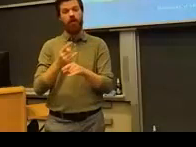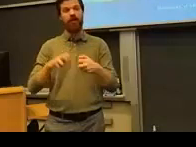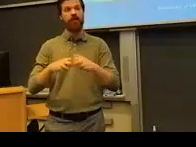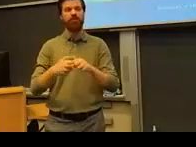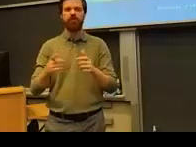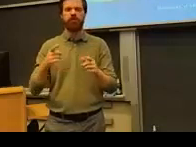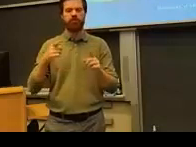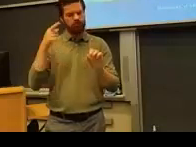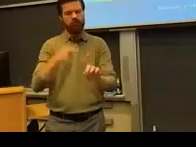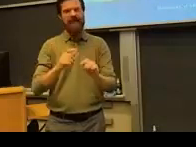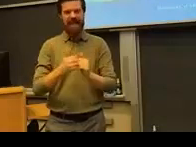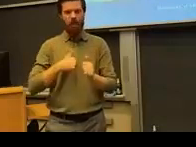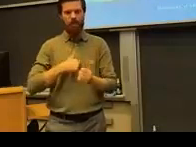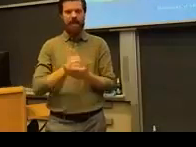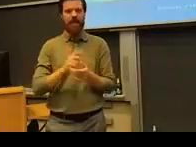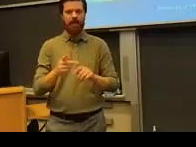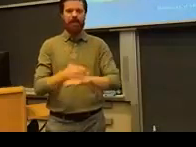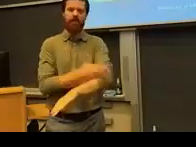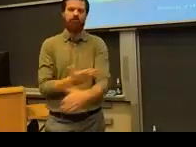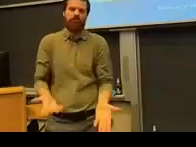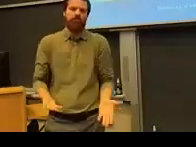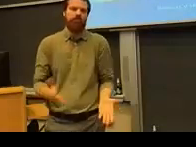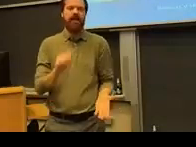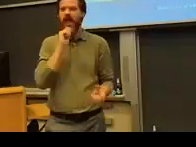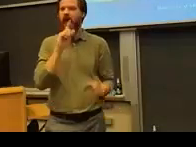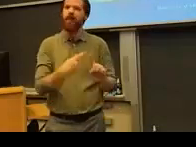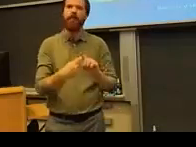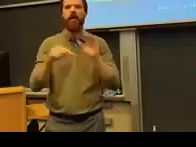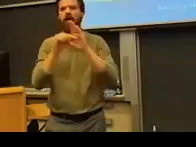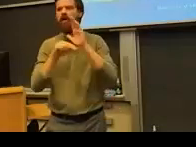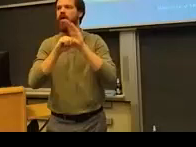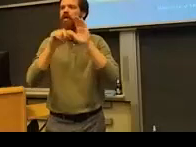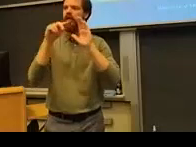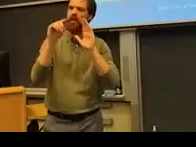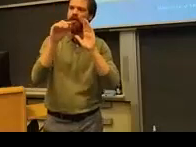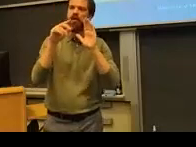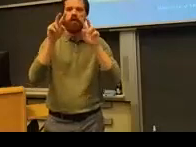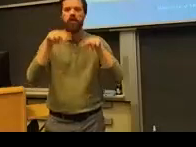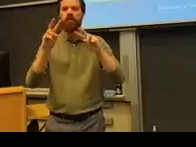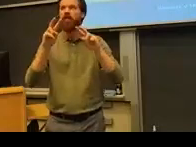we help folks get better come here get better right it's not about not about judgment and in